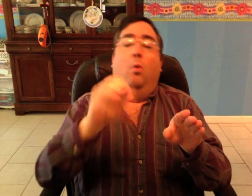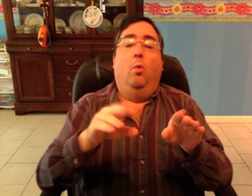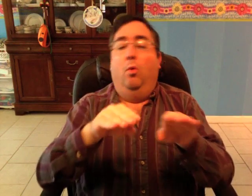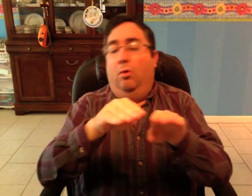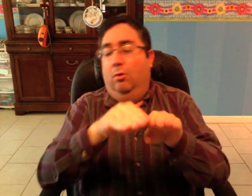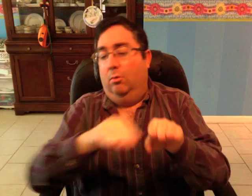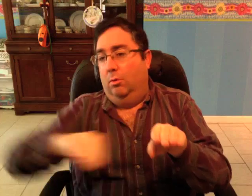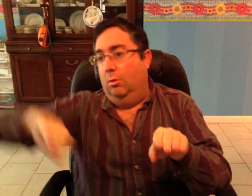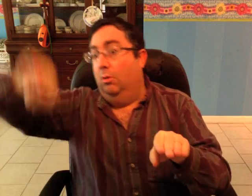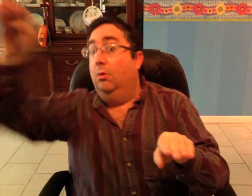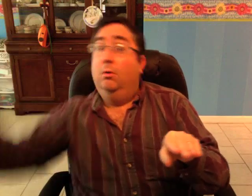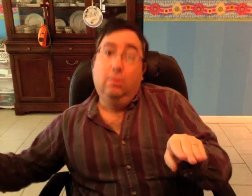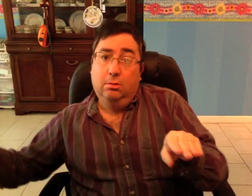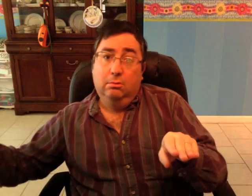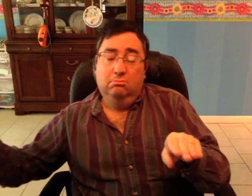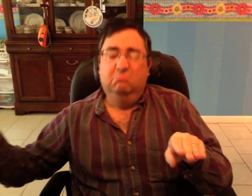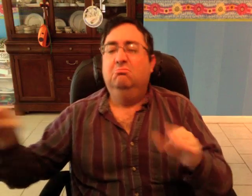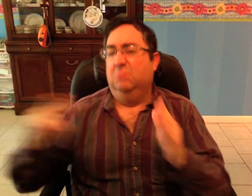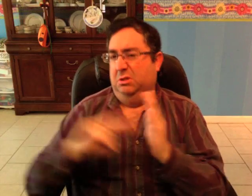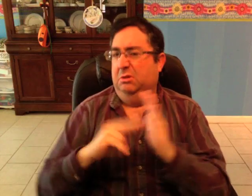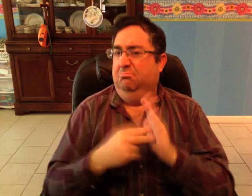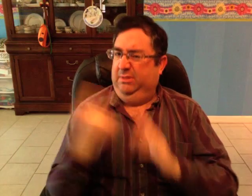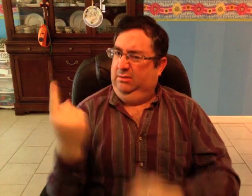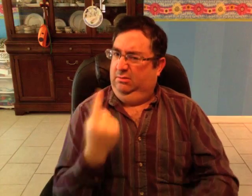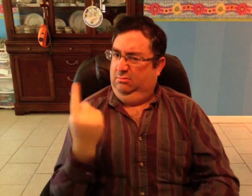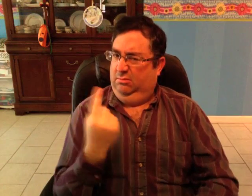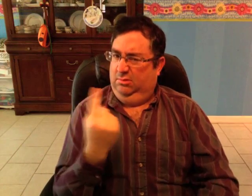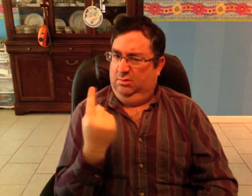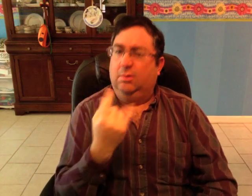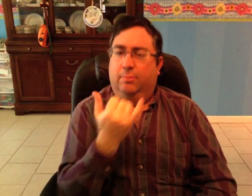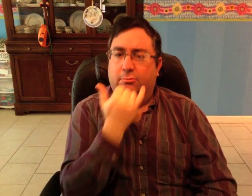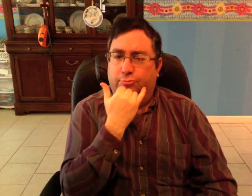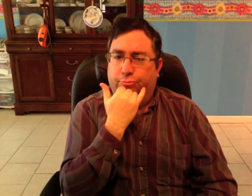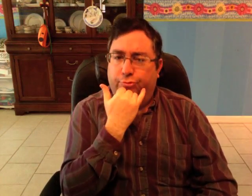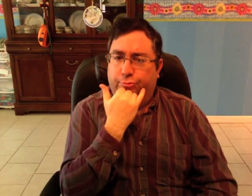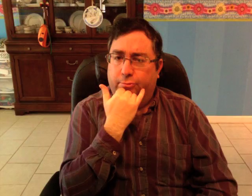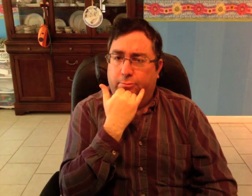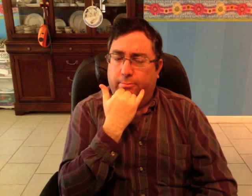it means that there's something wrong.